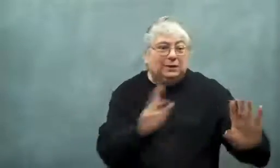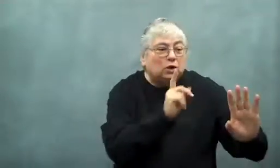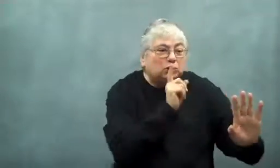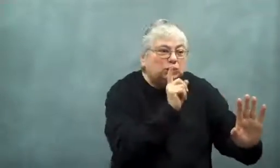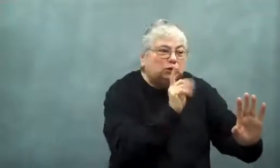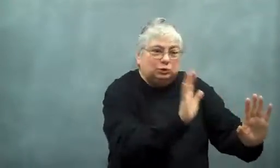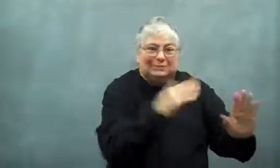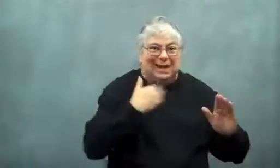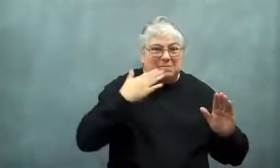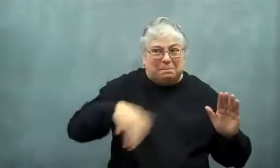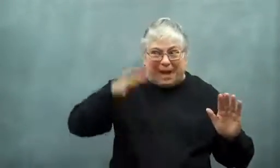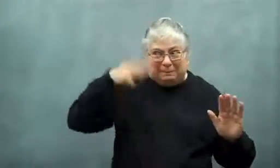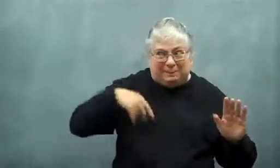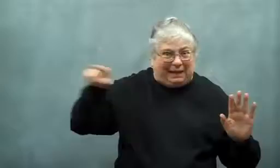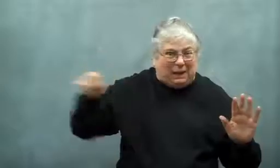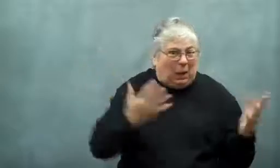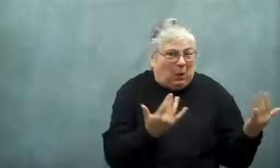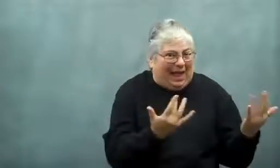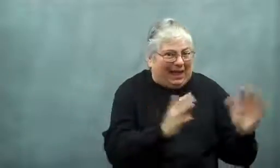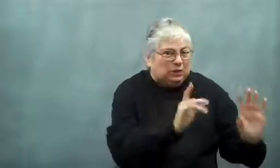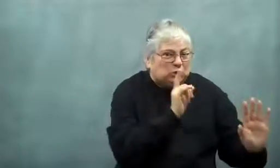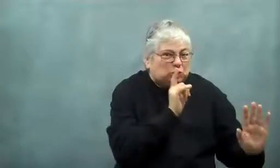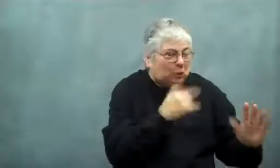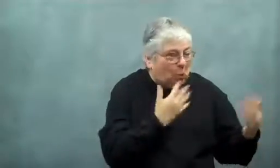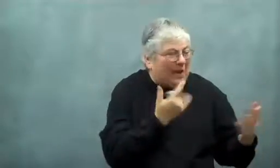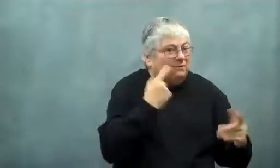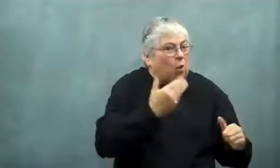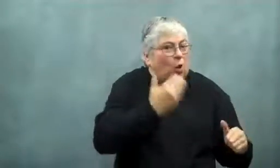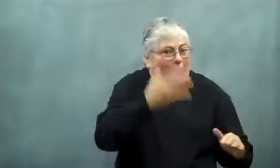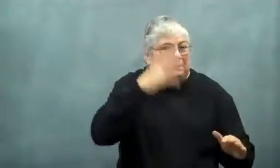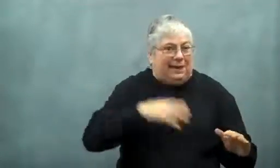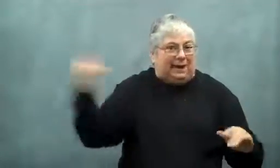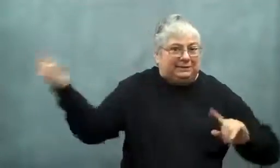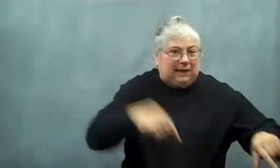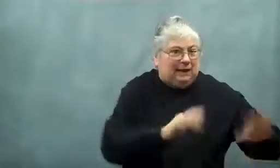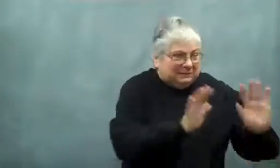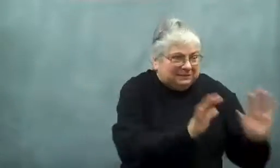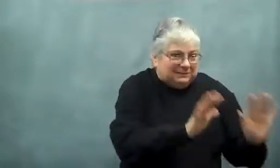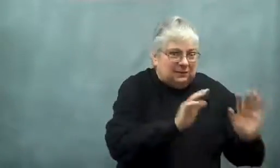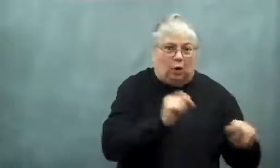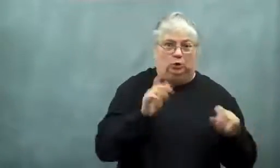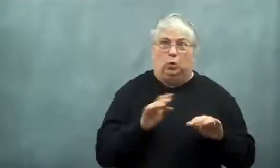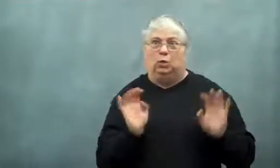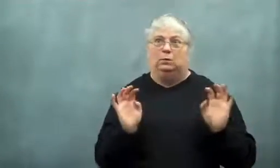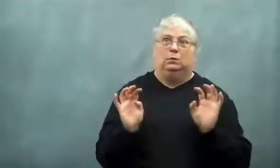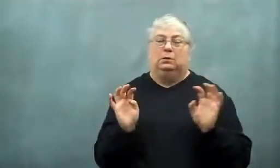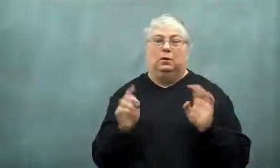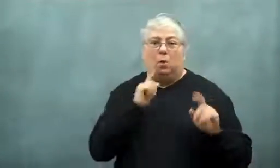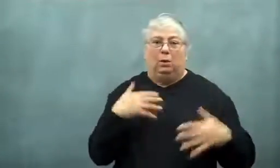She told the children to be quiet, there was a bad guy out there,